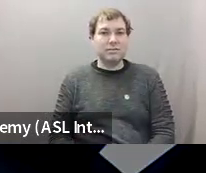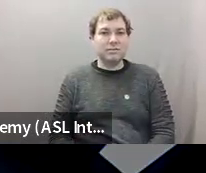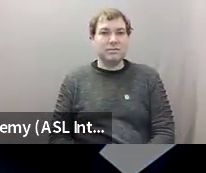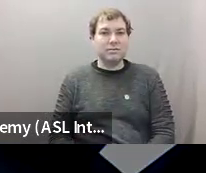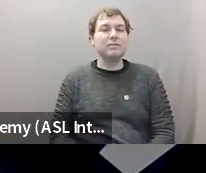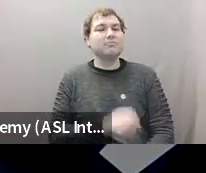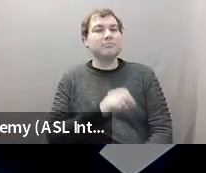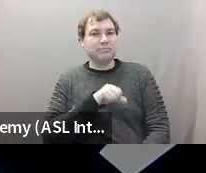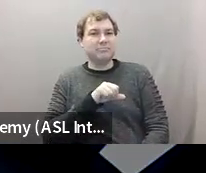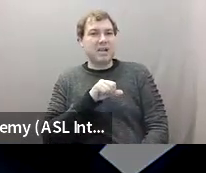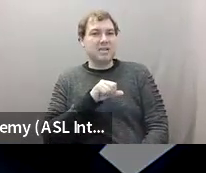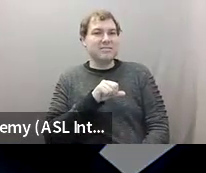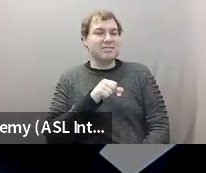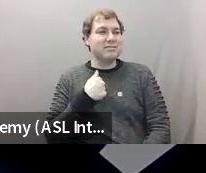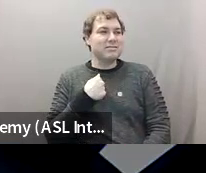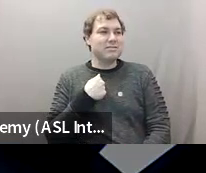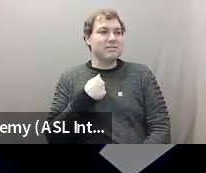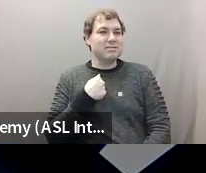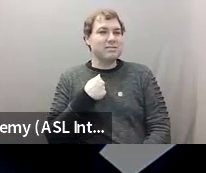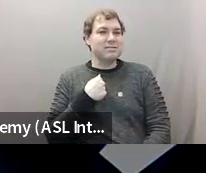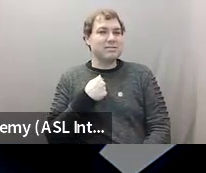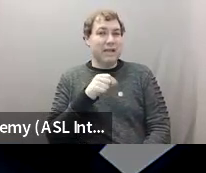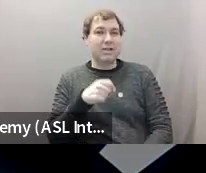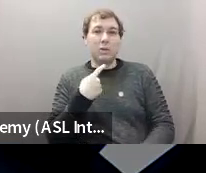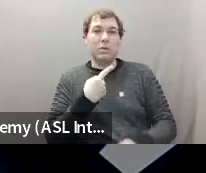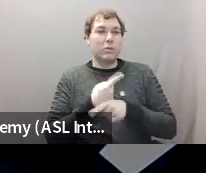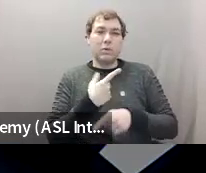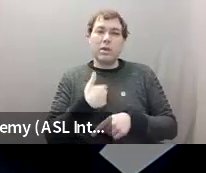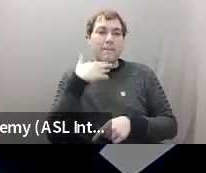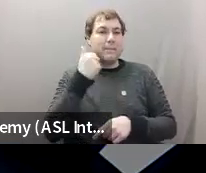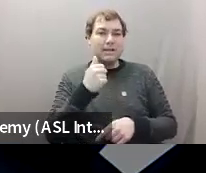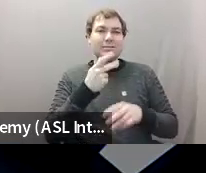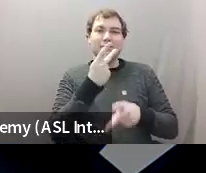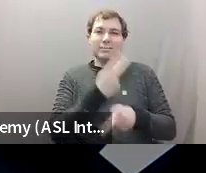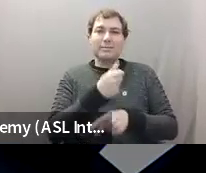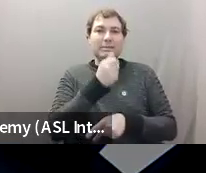Jen Hawkinson: Yes, we've done. We do. The you're right. We're the best kept secret ever. That's what we tell people.